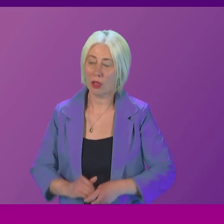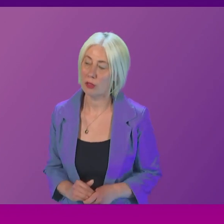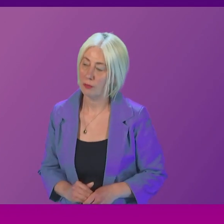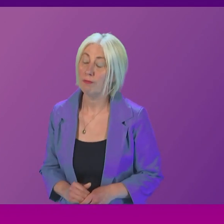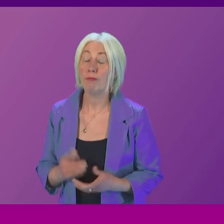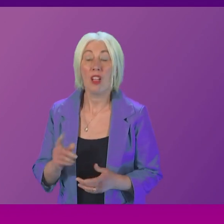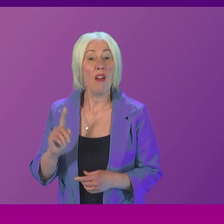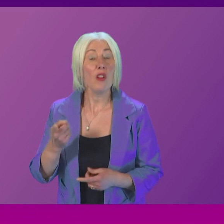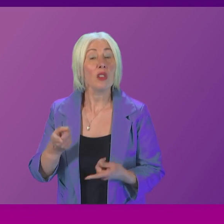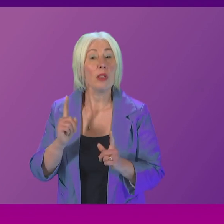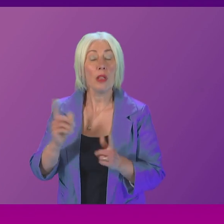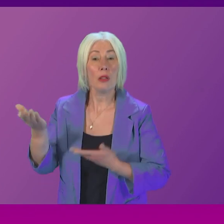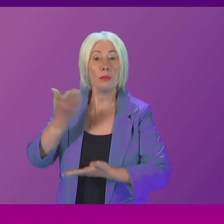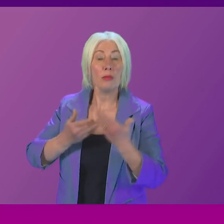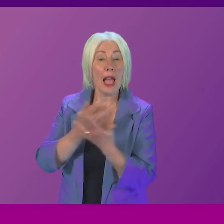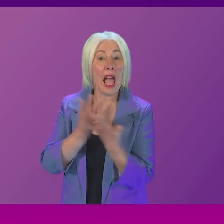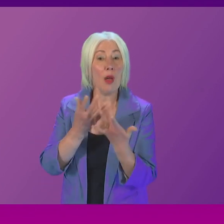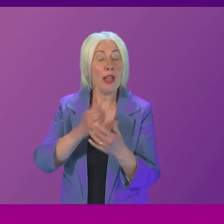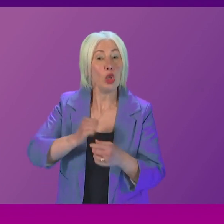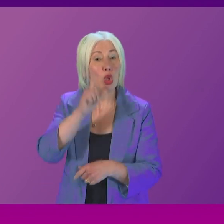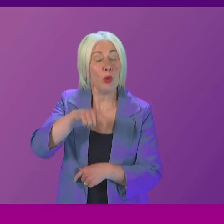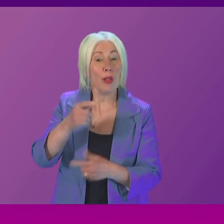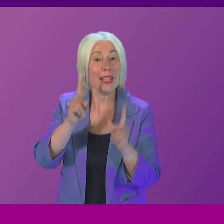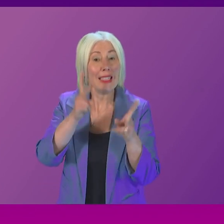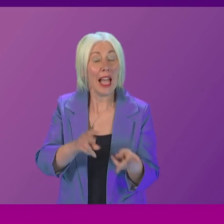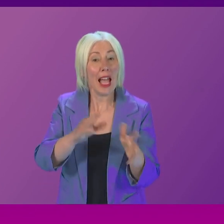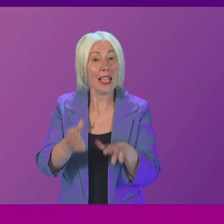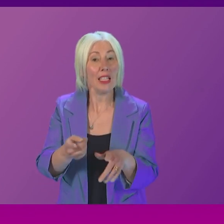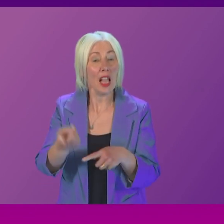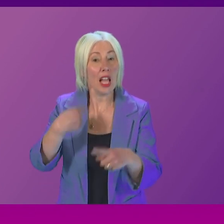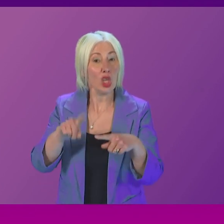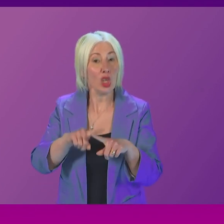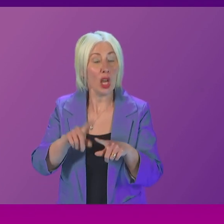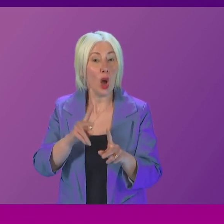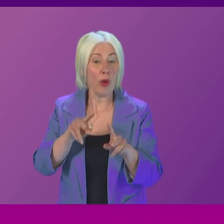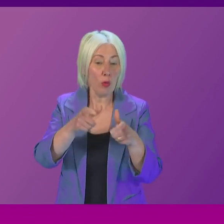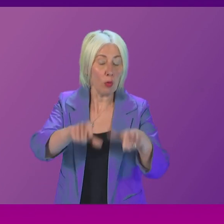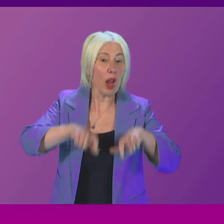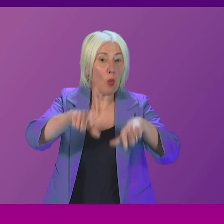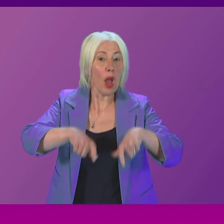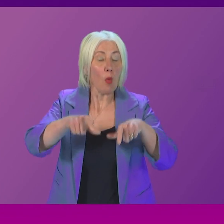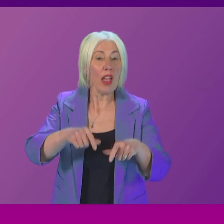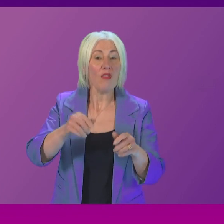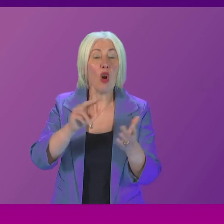Can the First Minister tell us how many Scots died last year while languishing on national health service waiting lists?